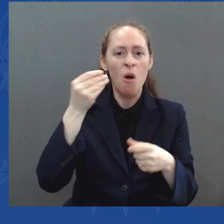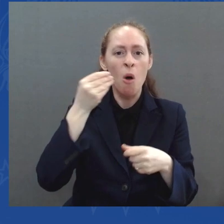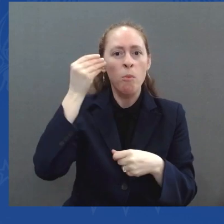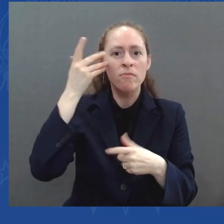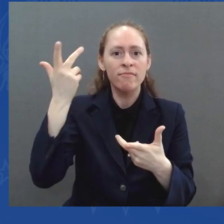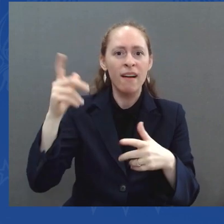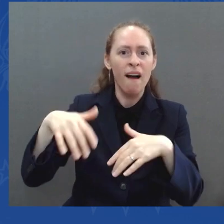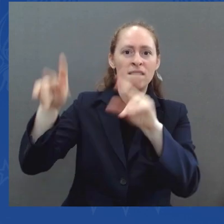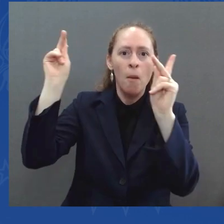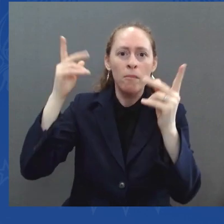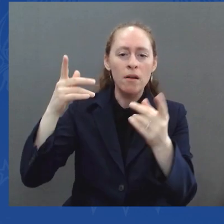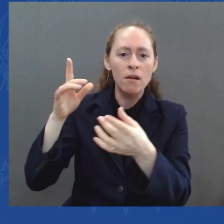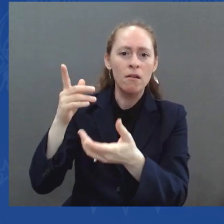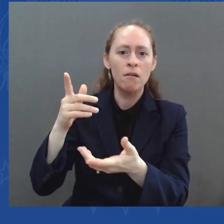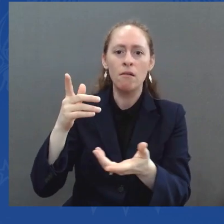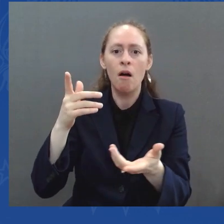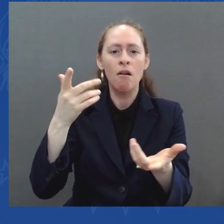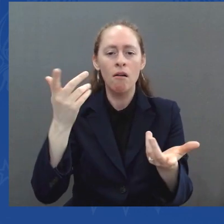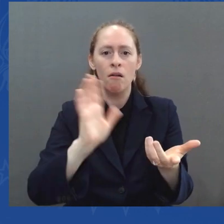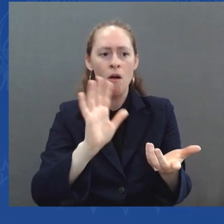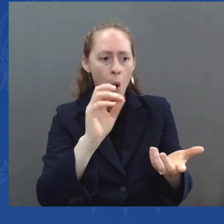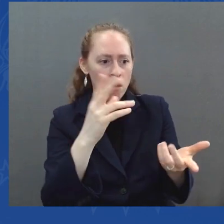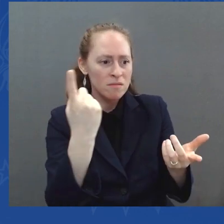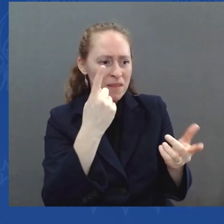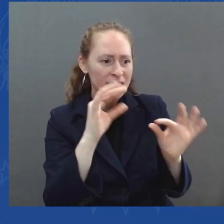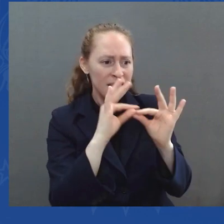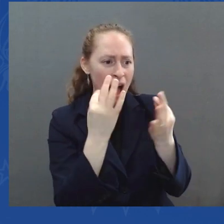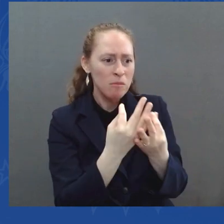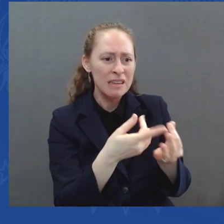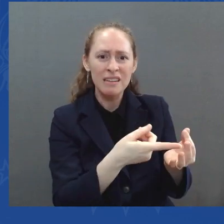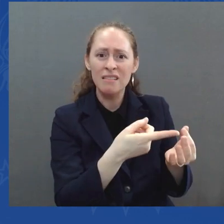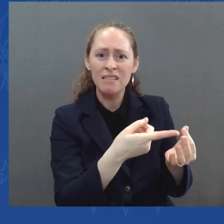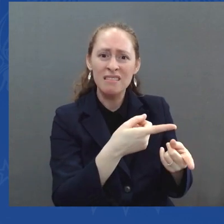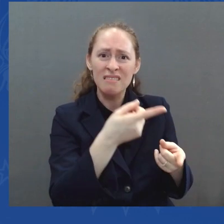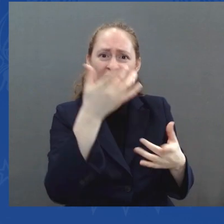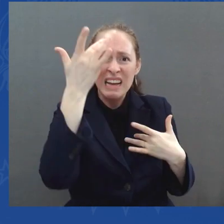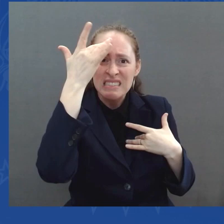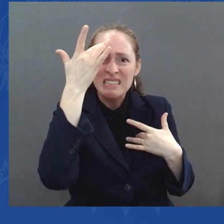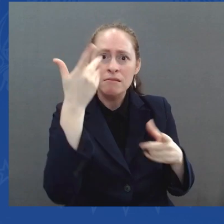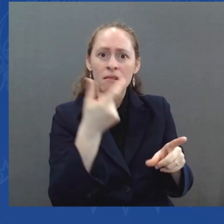President Joe Biden understands that. He has dedicated his life to the proposition